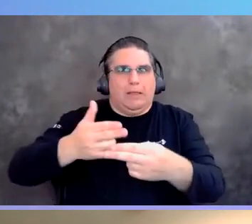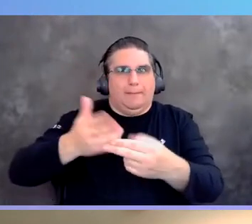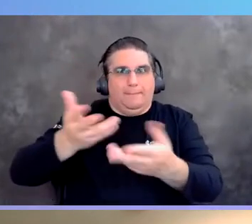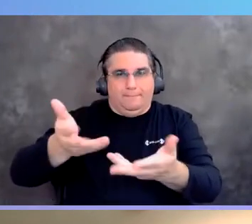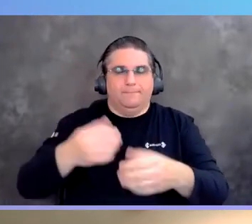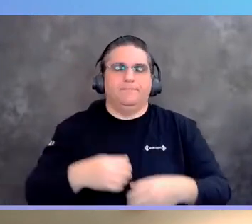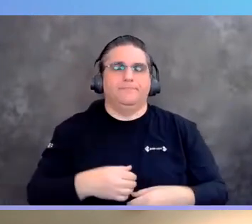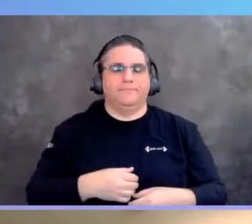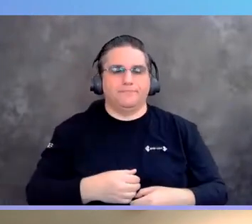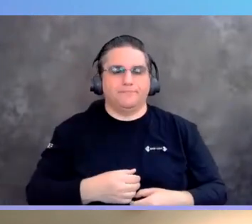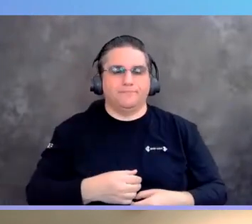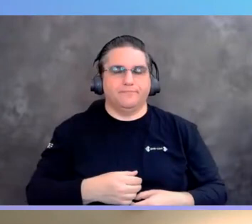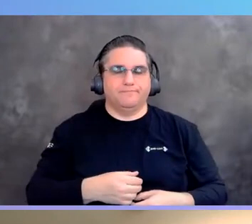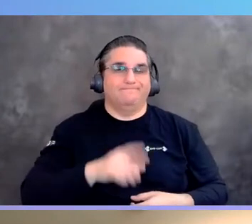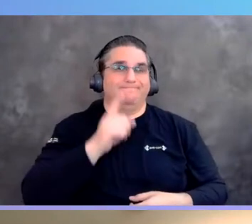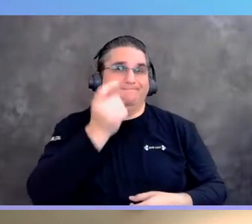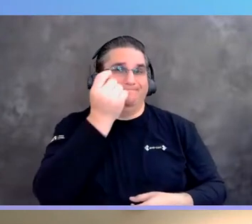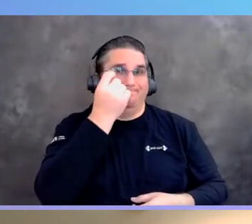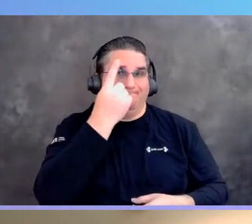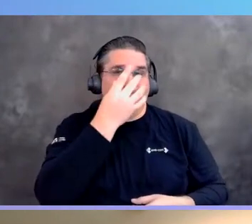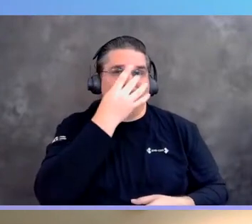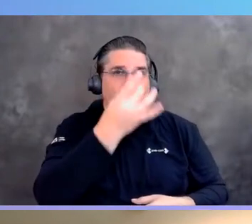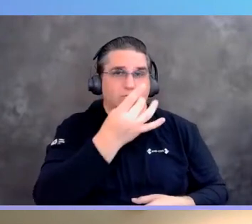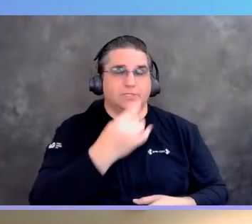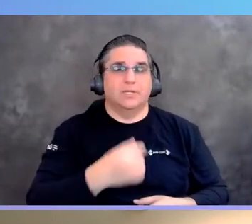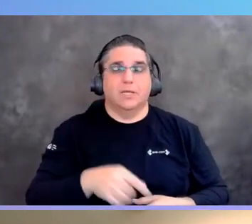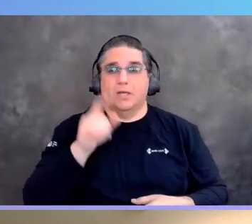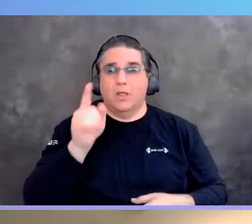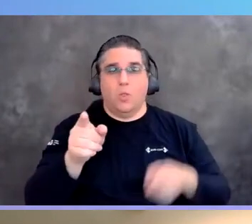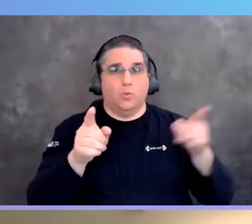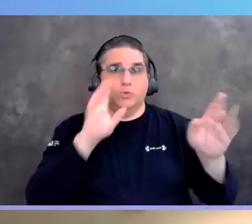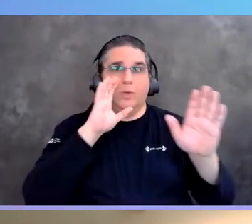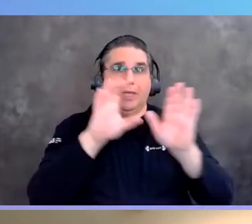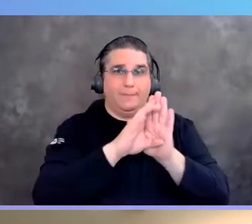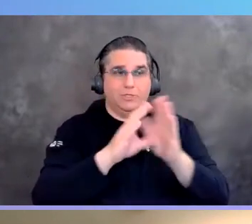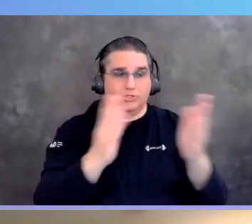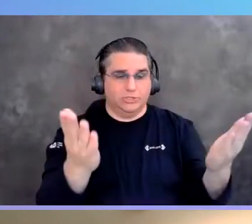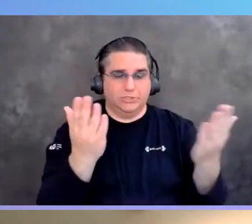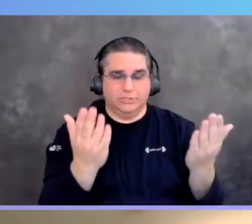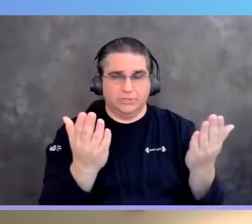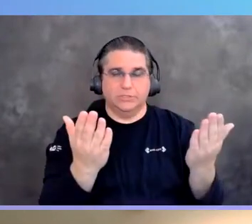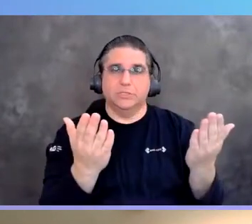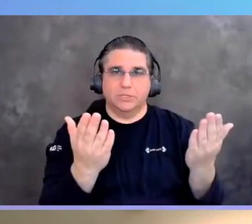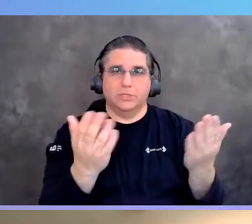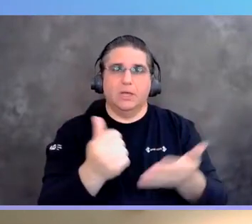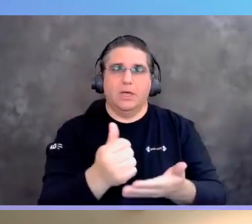images, uh, let us explore gender. The gender and racial